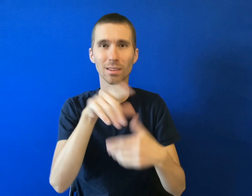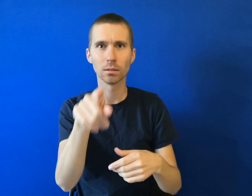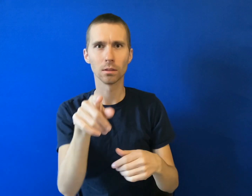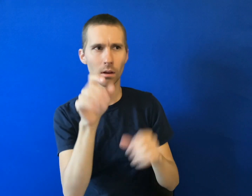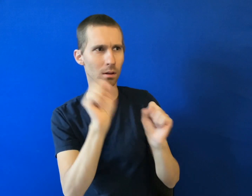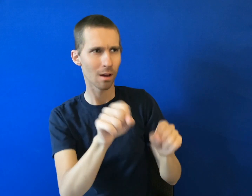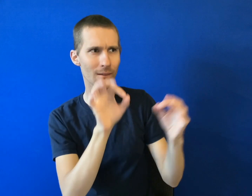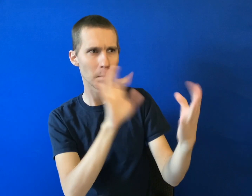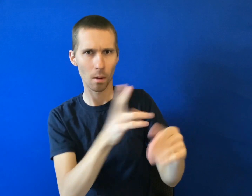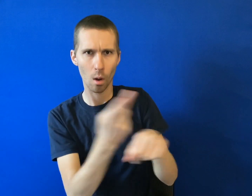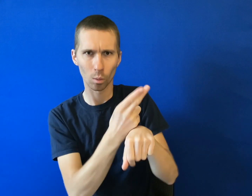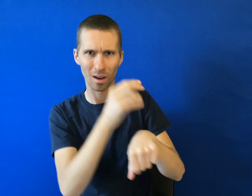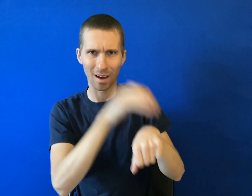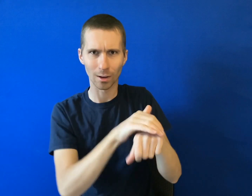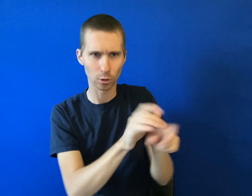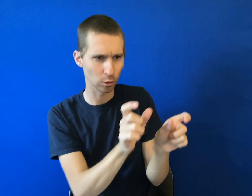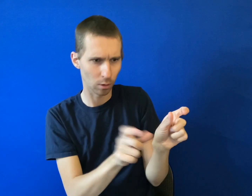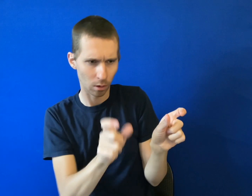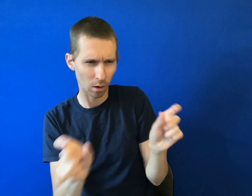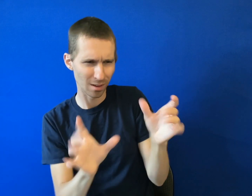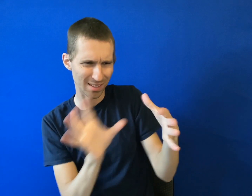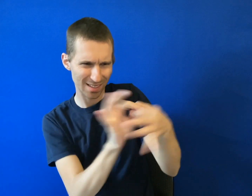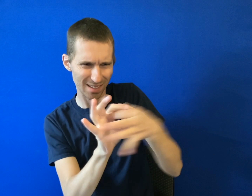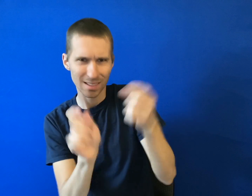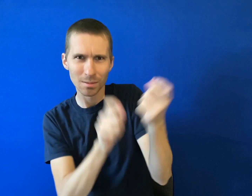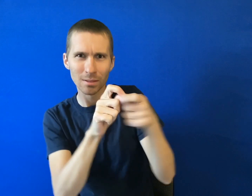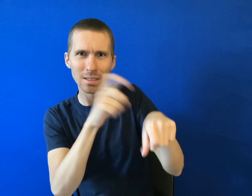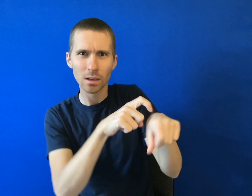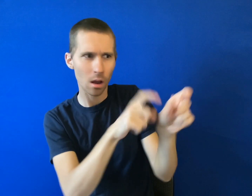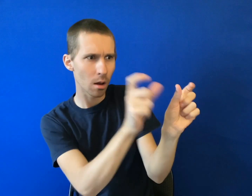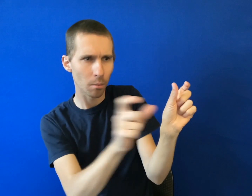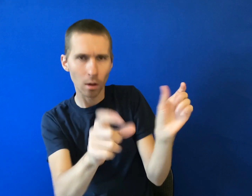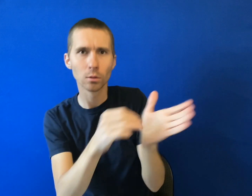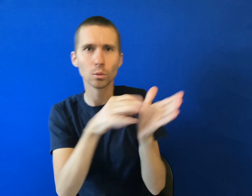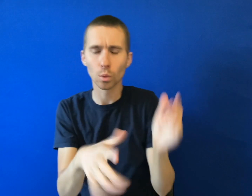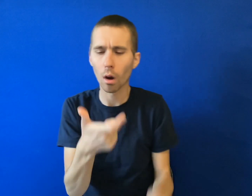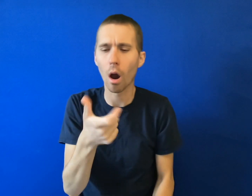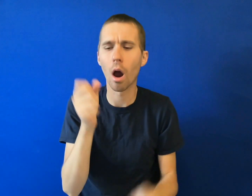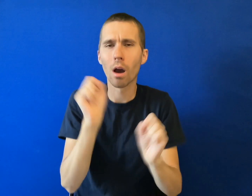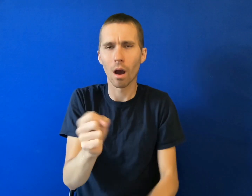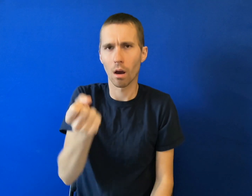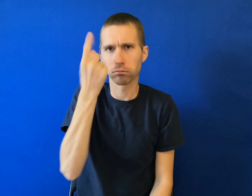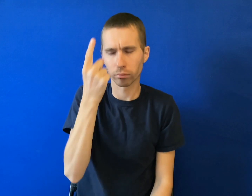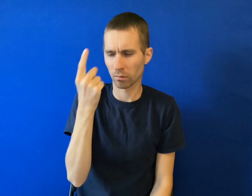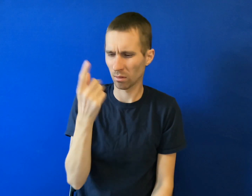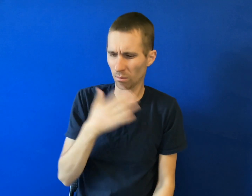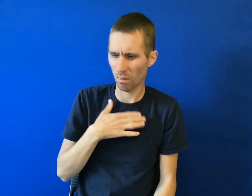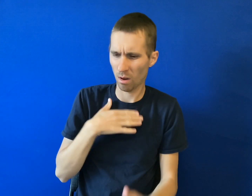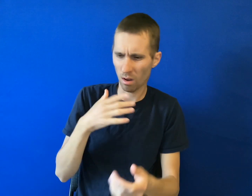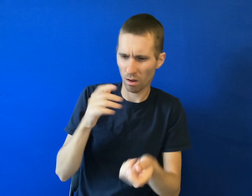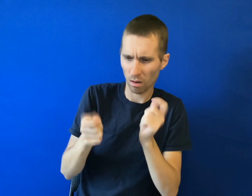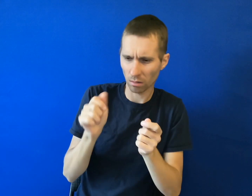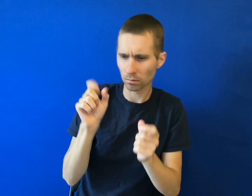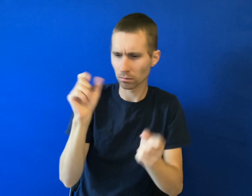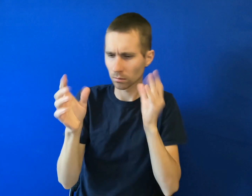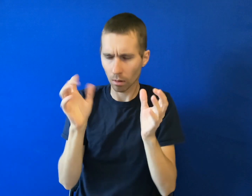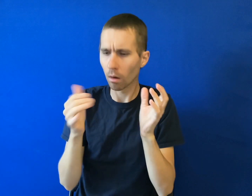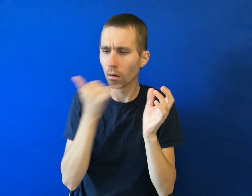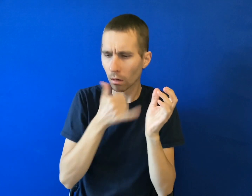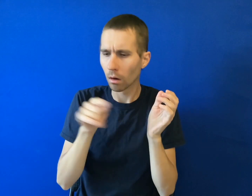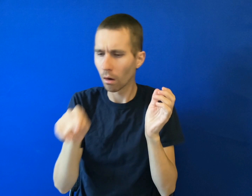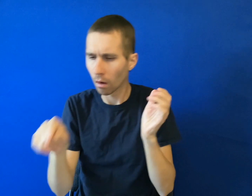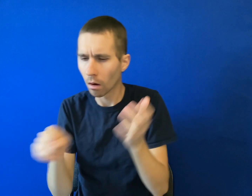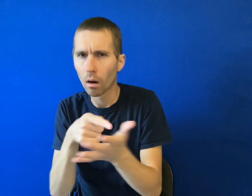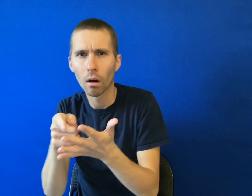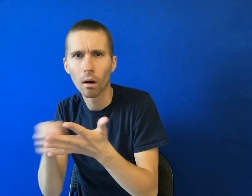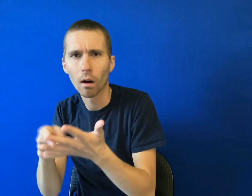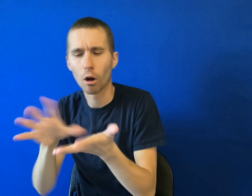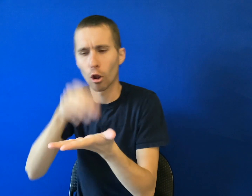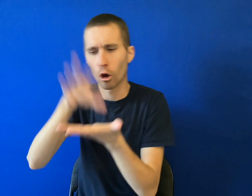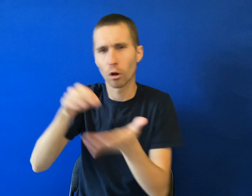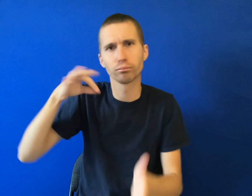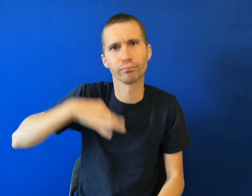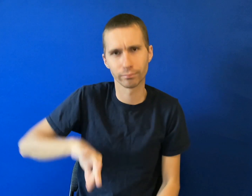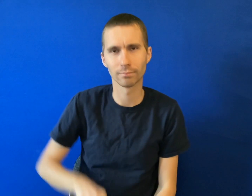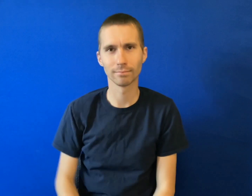You can provide feedback on specific timestamps and by specific themes, so that students can see exactly when in their video that a specific type of feedback is given.